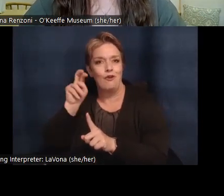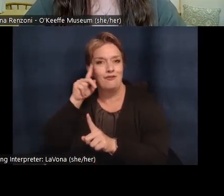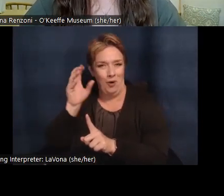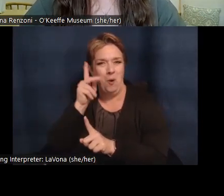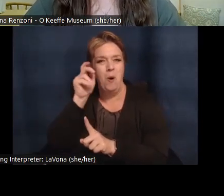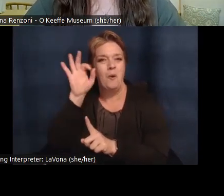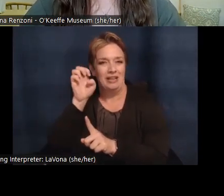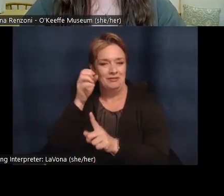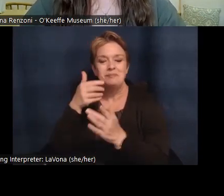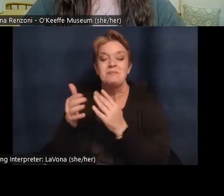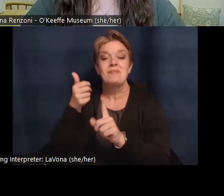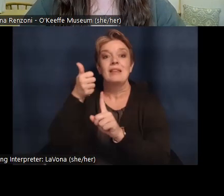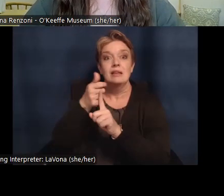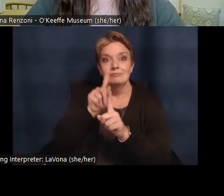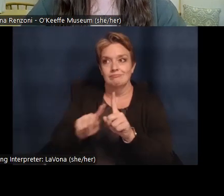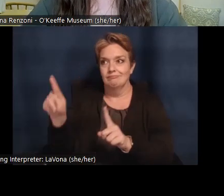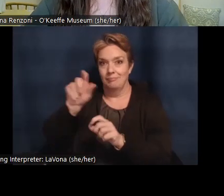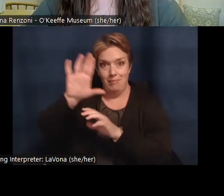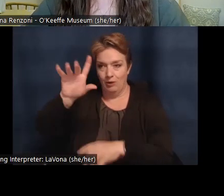and then gravity brings it down to O’Keeffe's house.